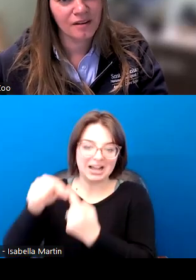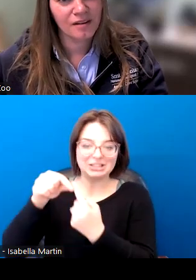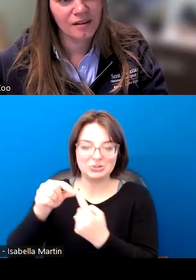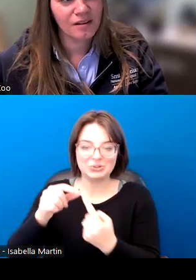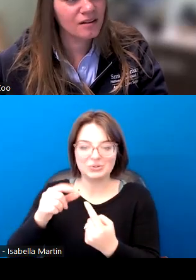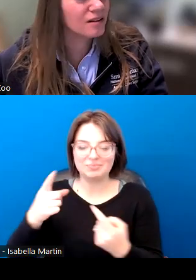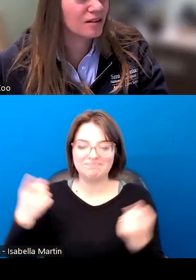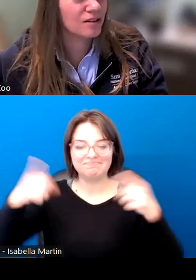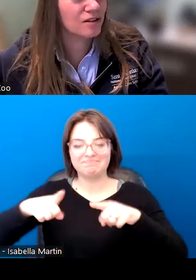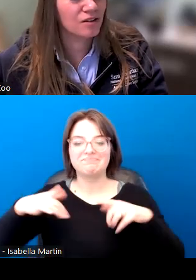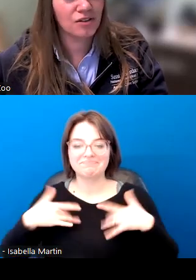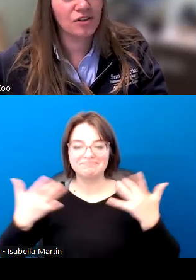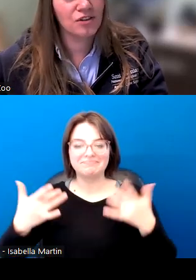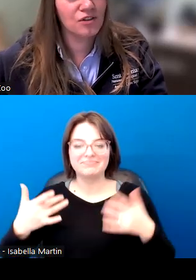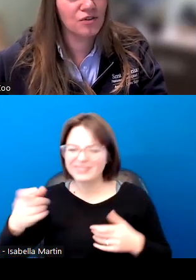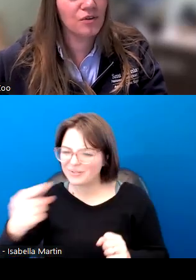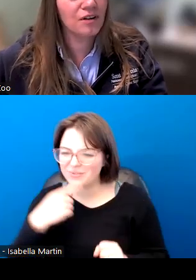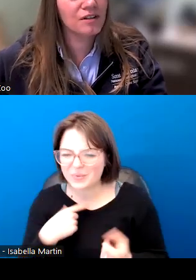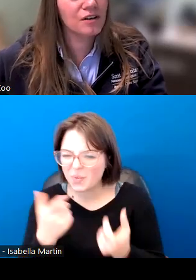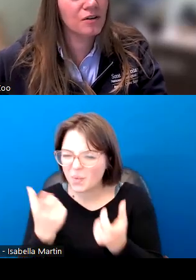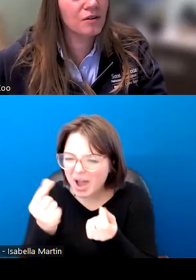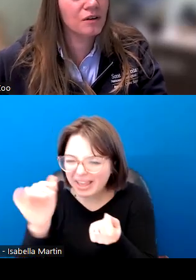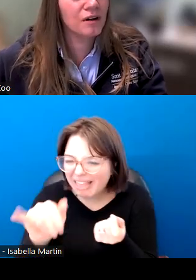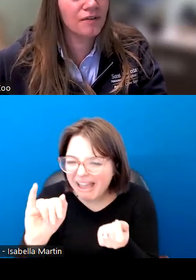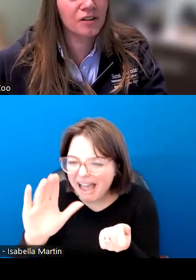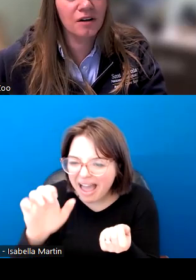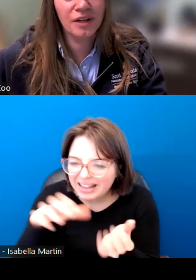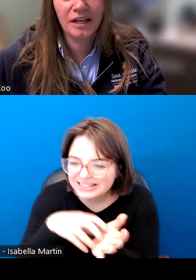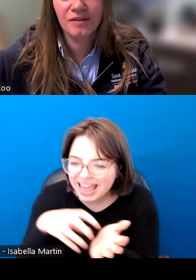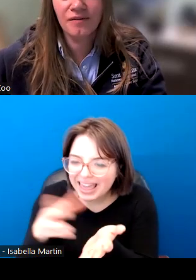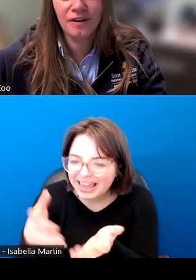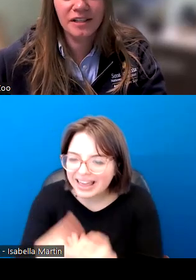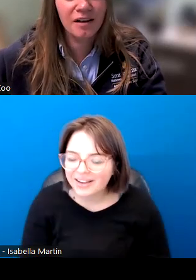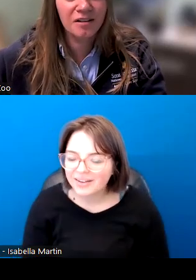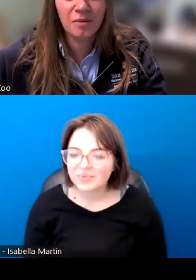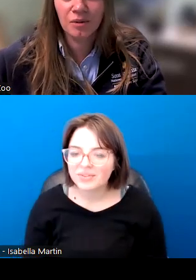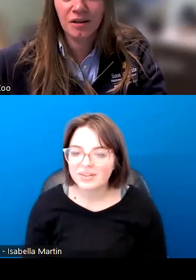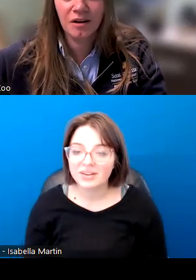What these ice cakes are and made of? >>Erin: Sure, so first off we have some very talented people down in the